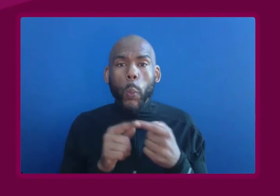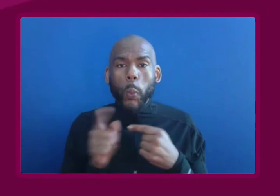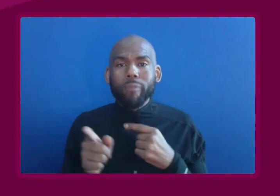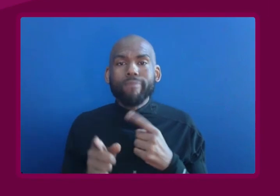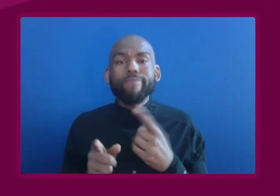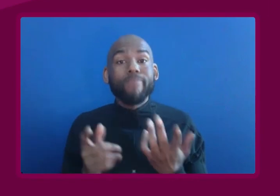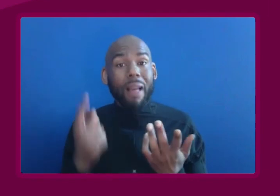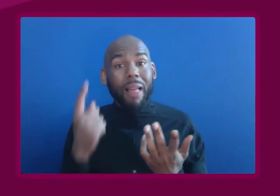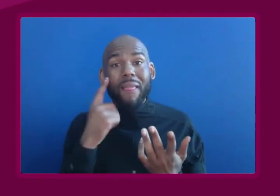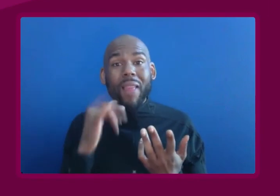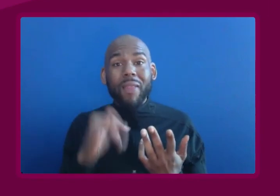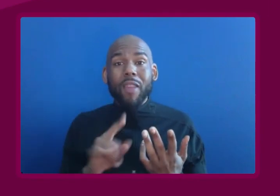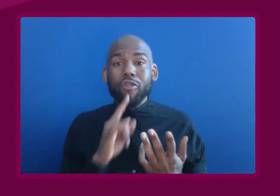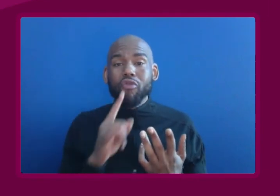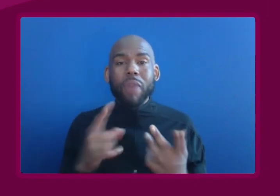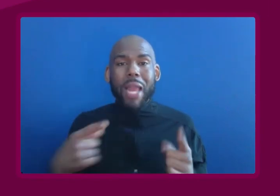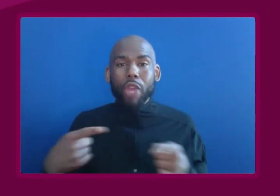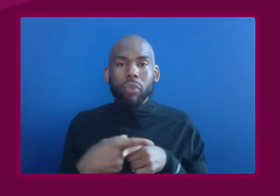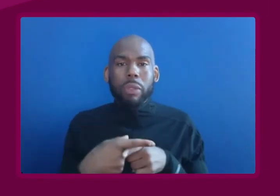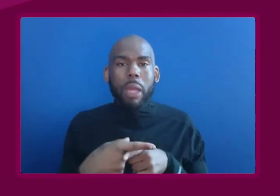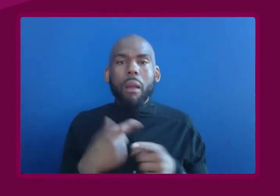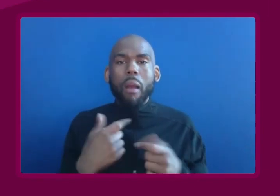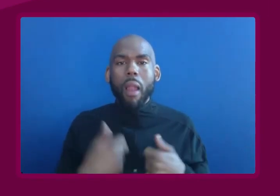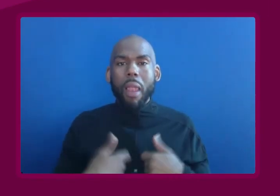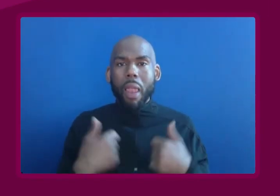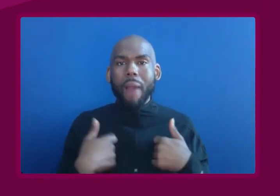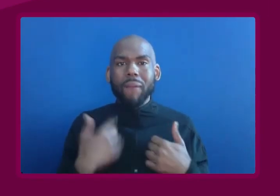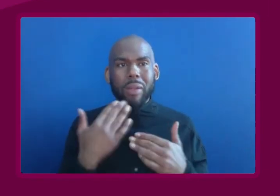I think it intersects all of our lives in one way or the other.